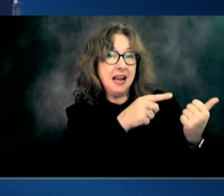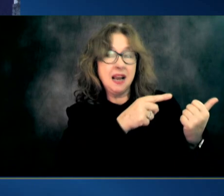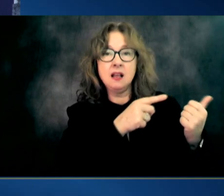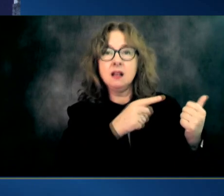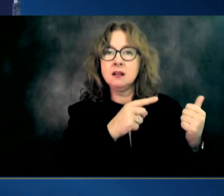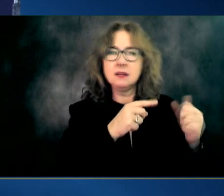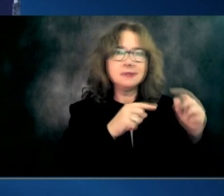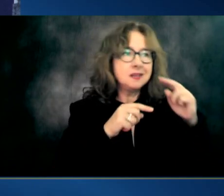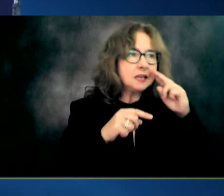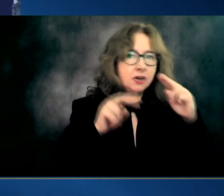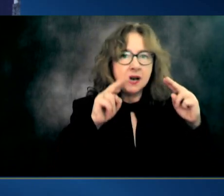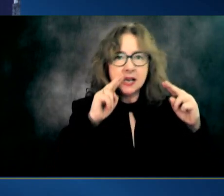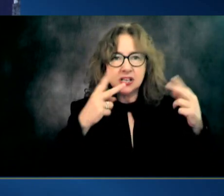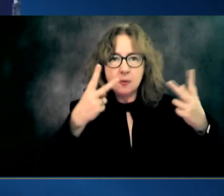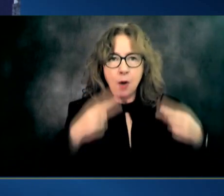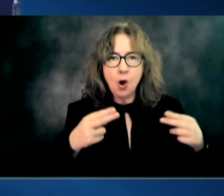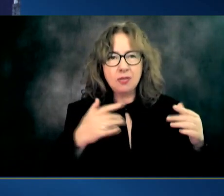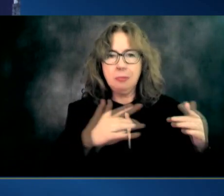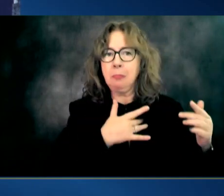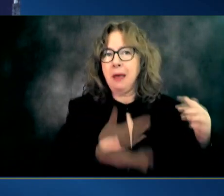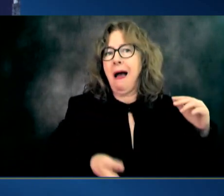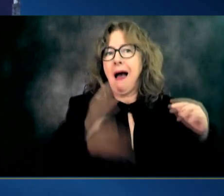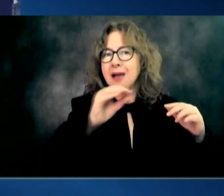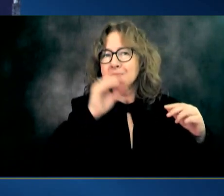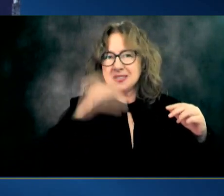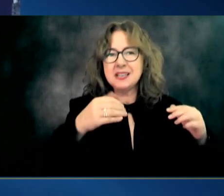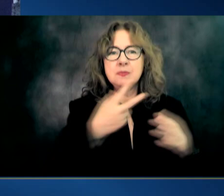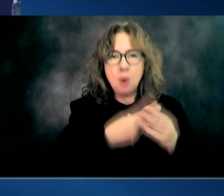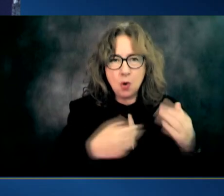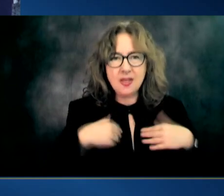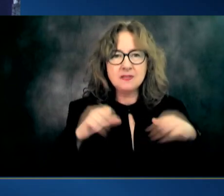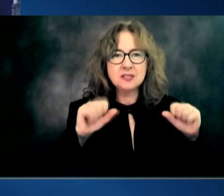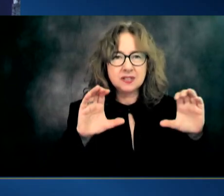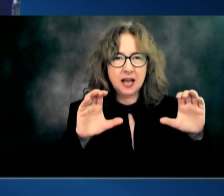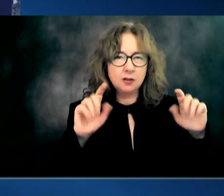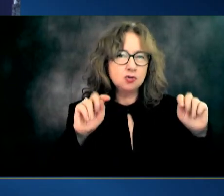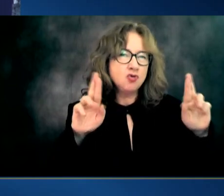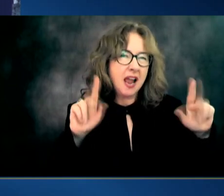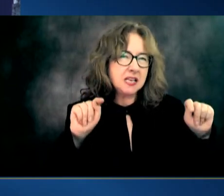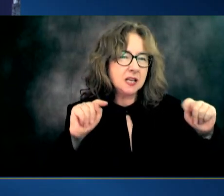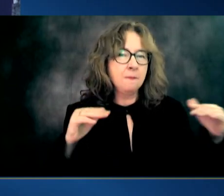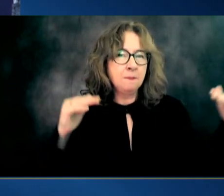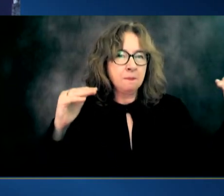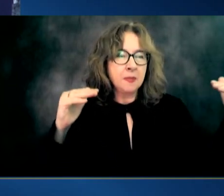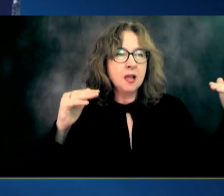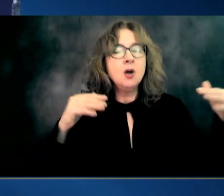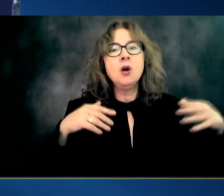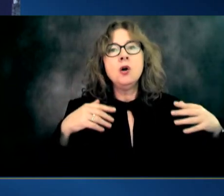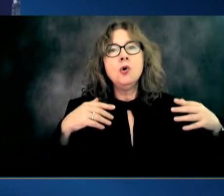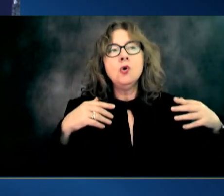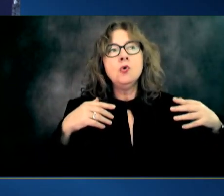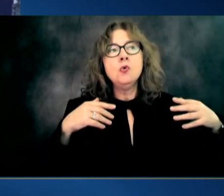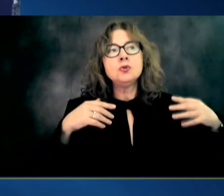having trait -- so then it affects like, who you go for versus who you're attracted to. So,